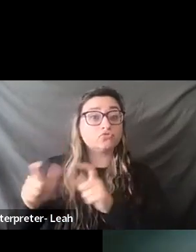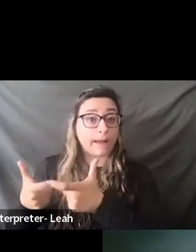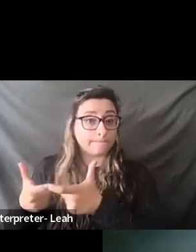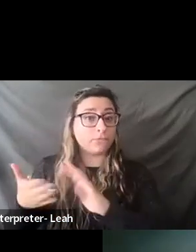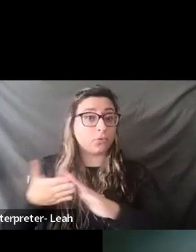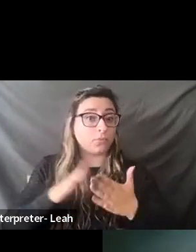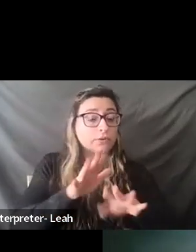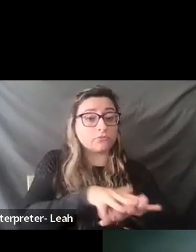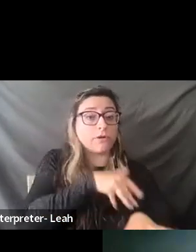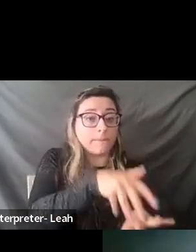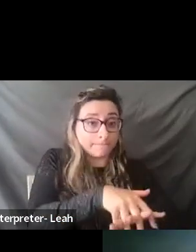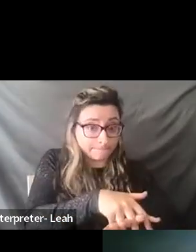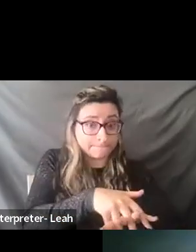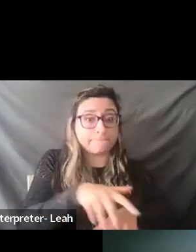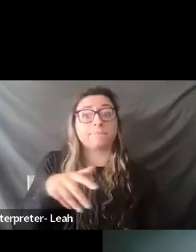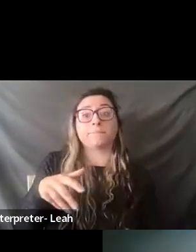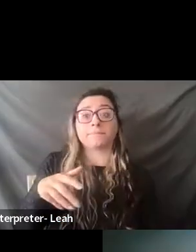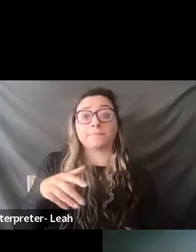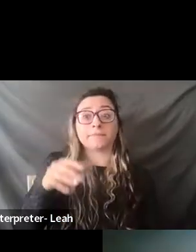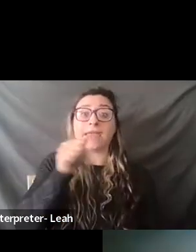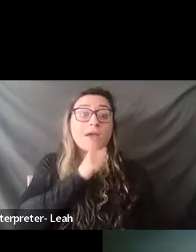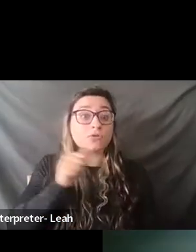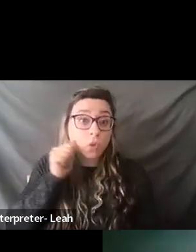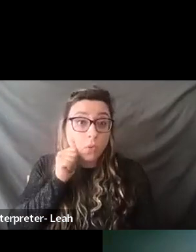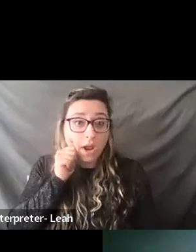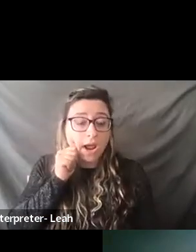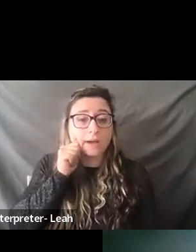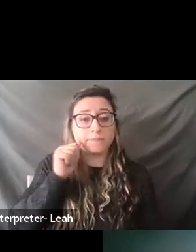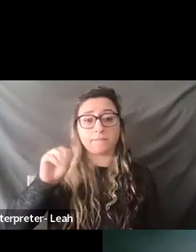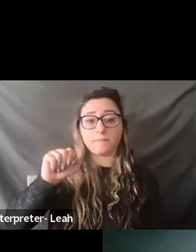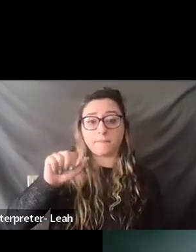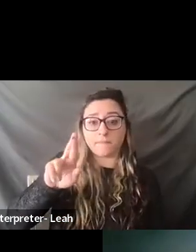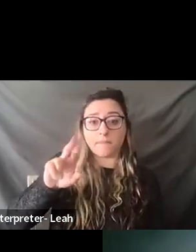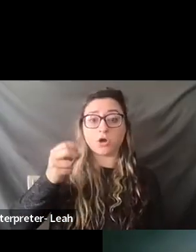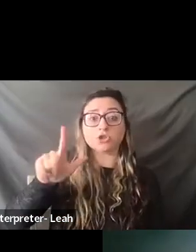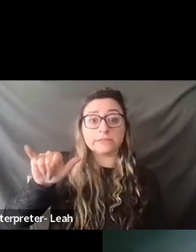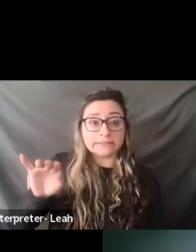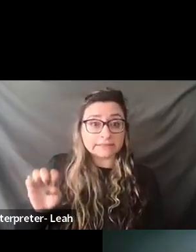I would like to speak to that.